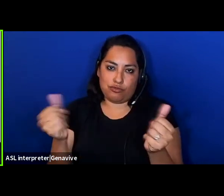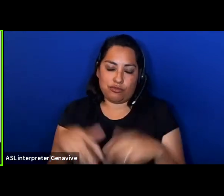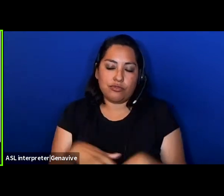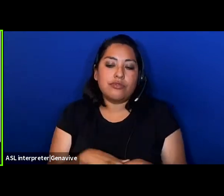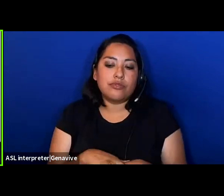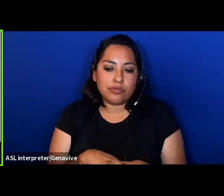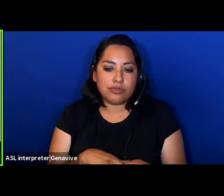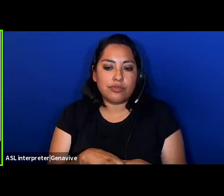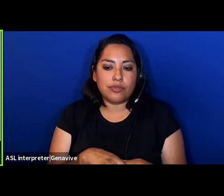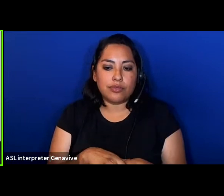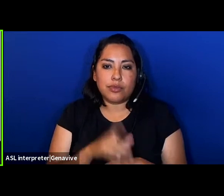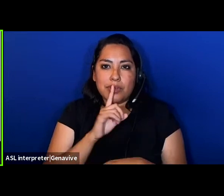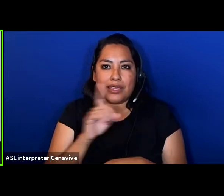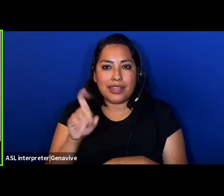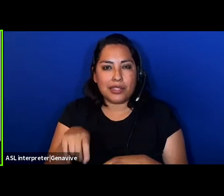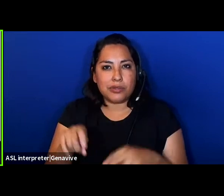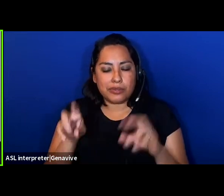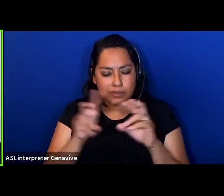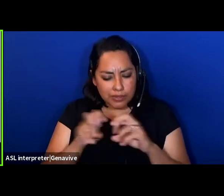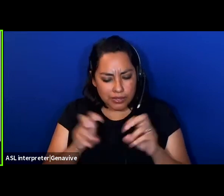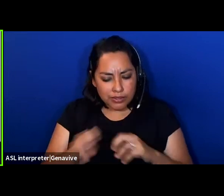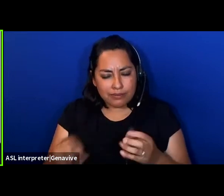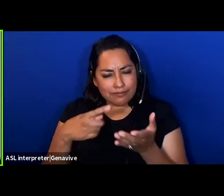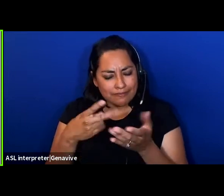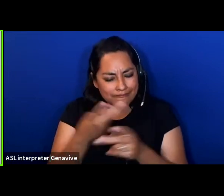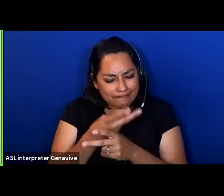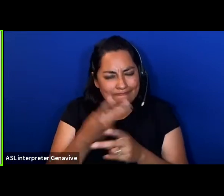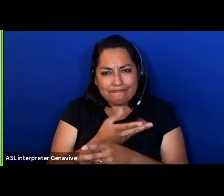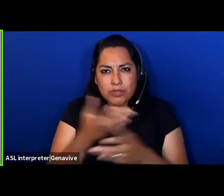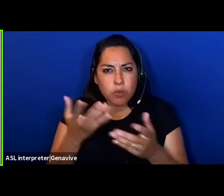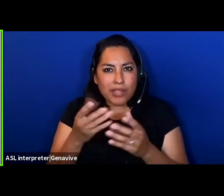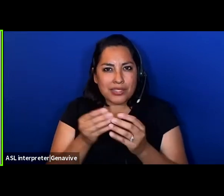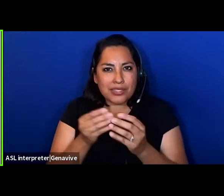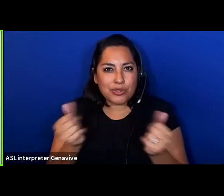looking deep into what those solutions are. You don't have all the answers. Sometimes it is